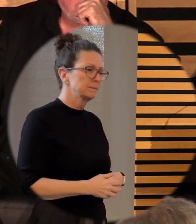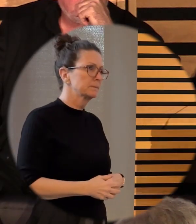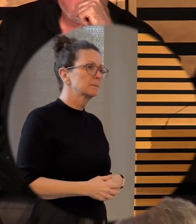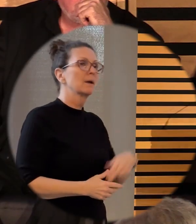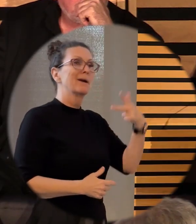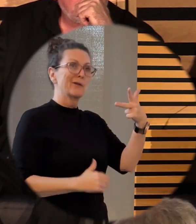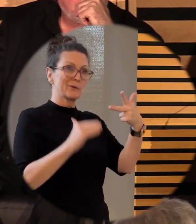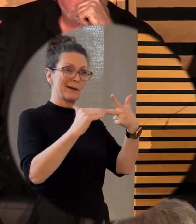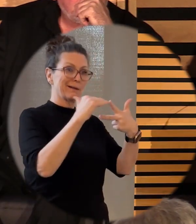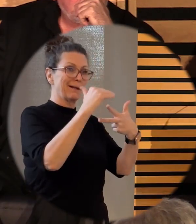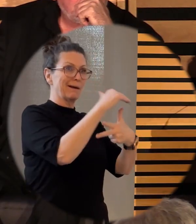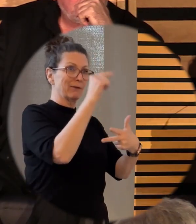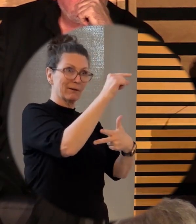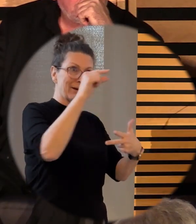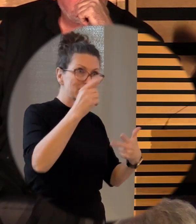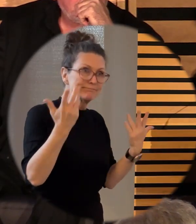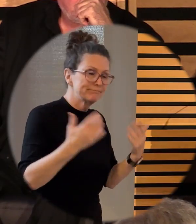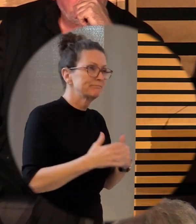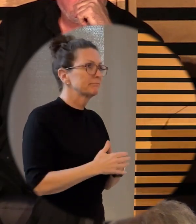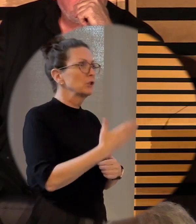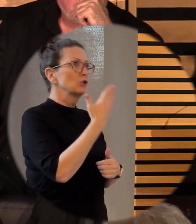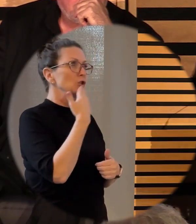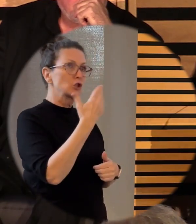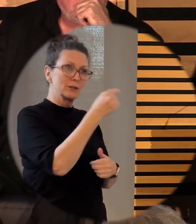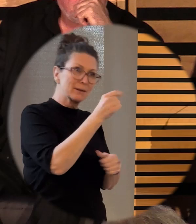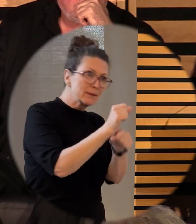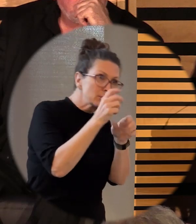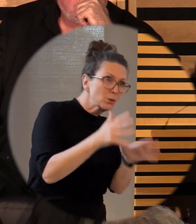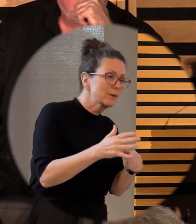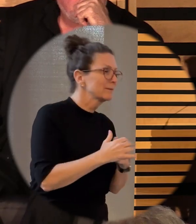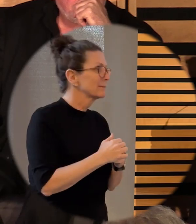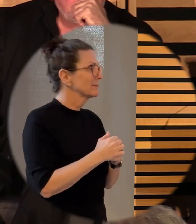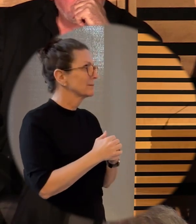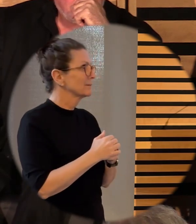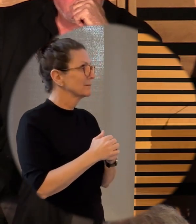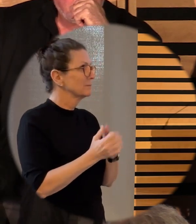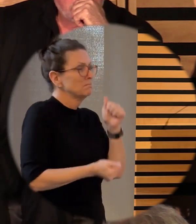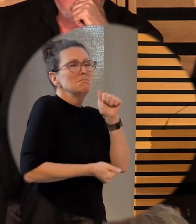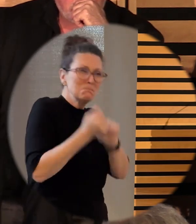there are there are good public servants there are good politicians good intentions lots of places